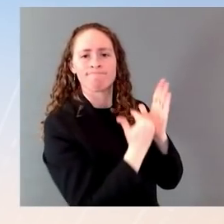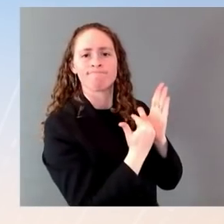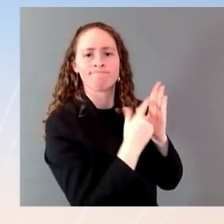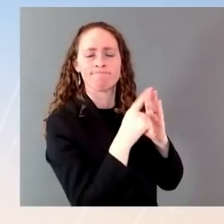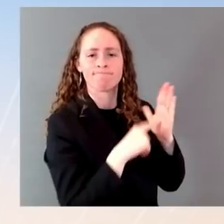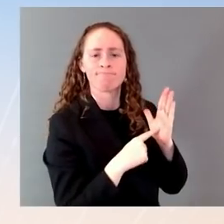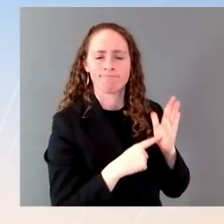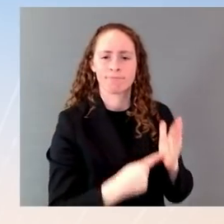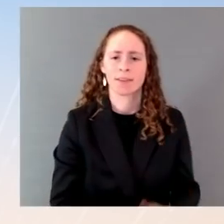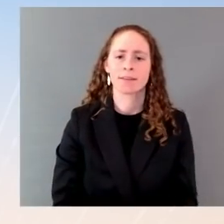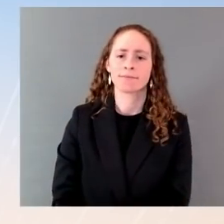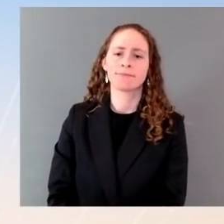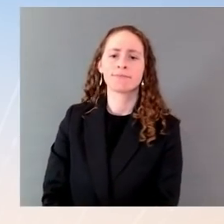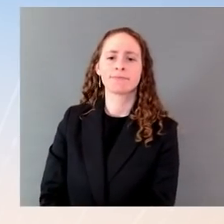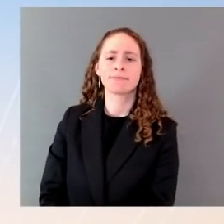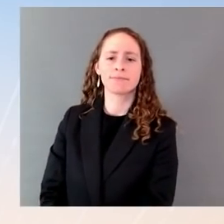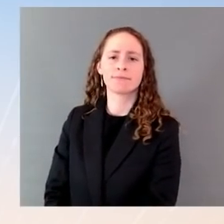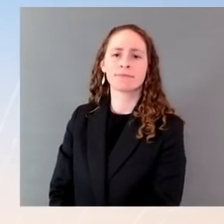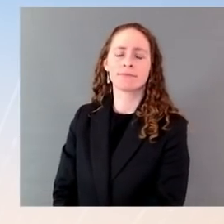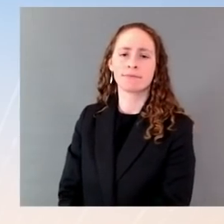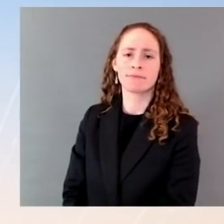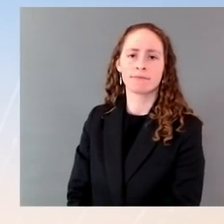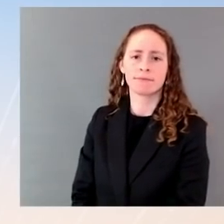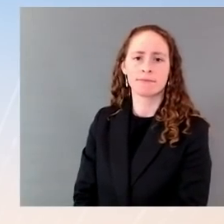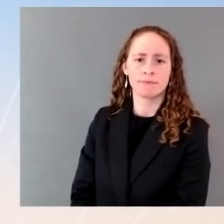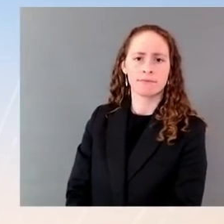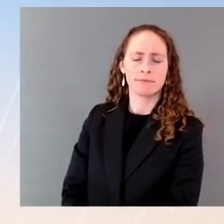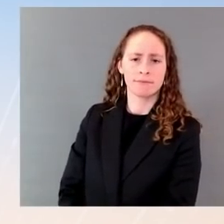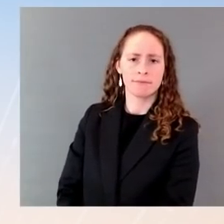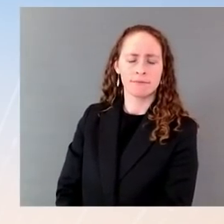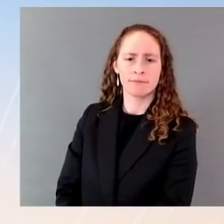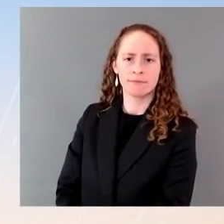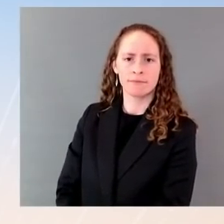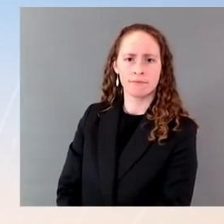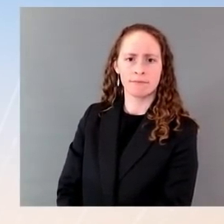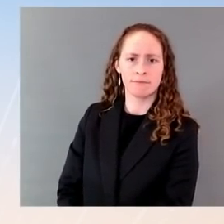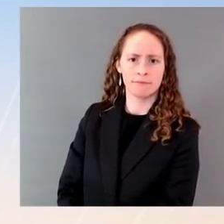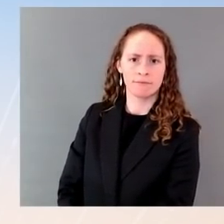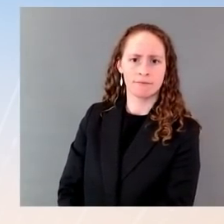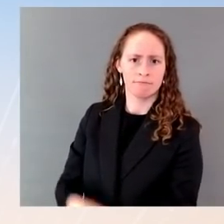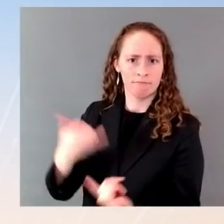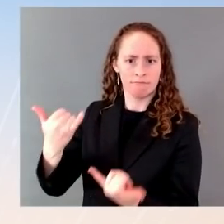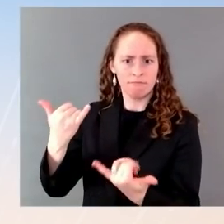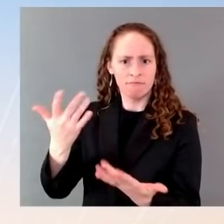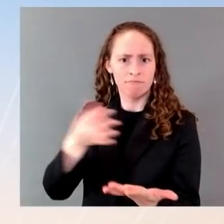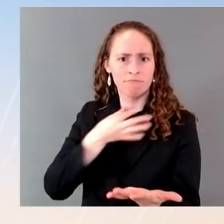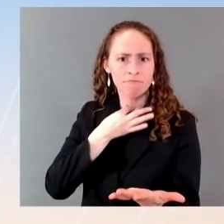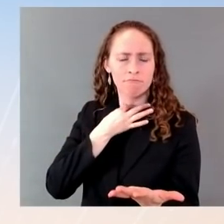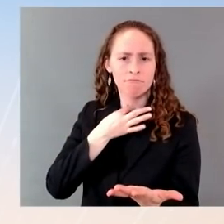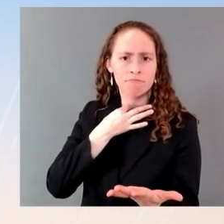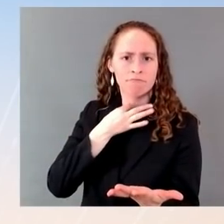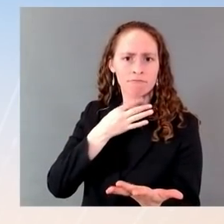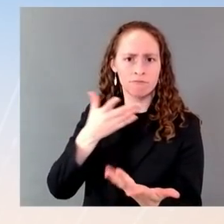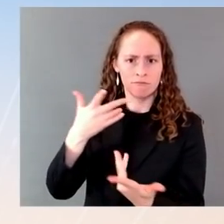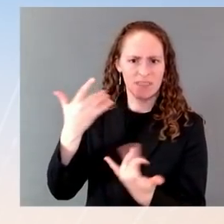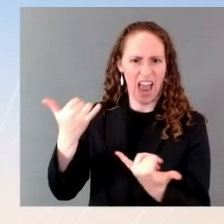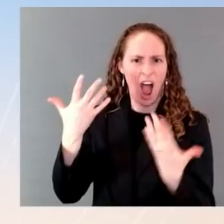Mr. Sullivan: So, what I'm referring to there is in the event that there is a further invasion into Ukraine, a military escalation in Ukraine,